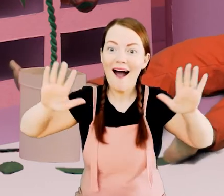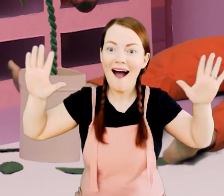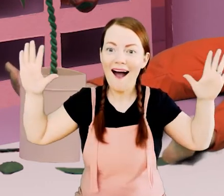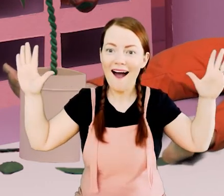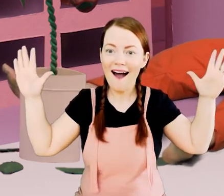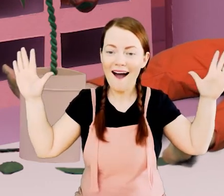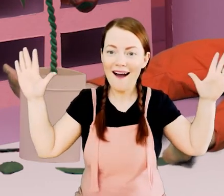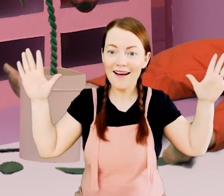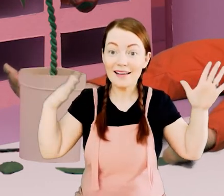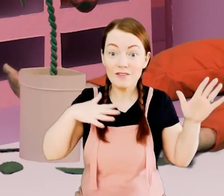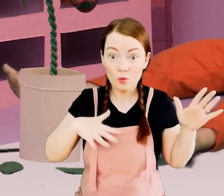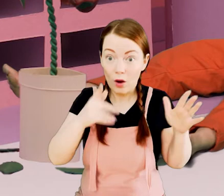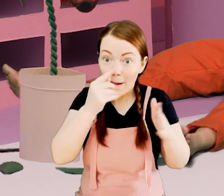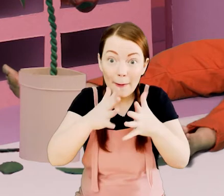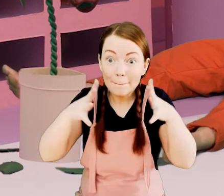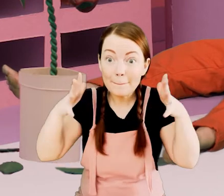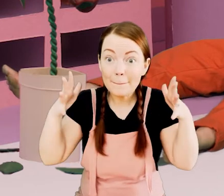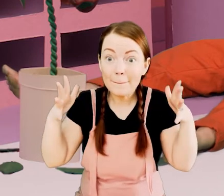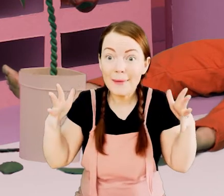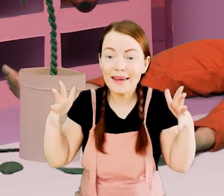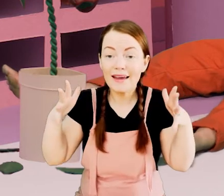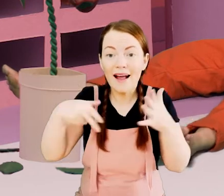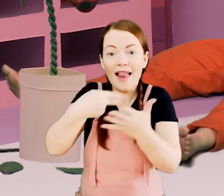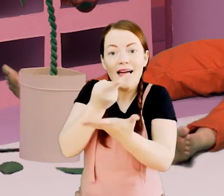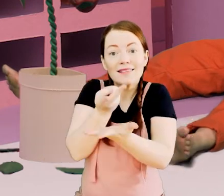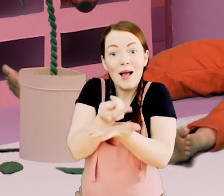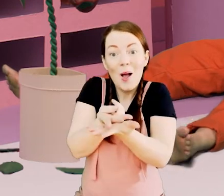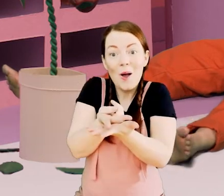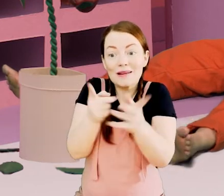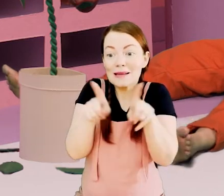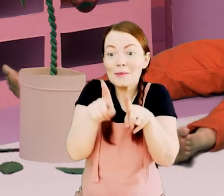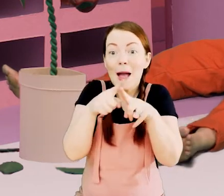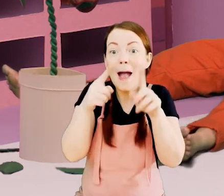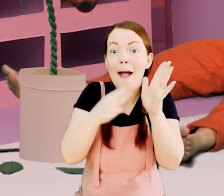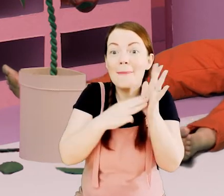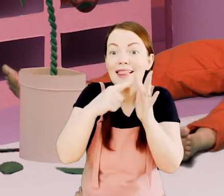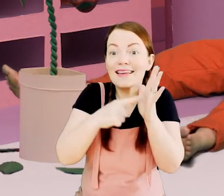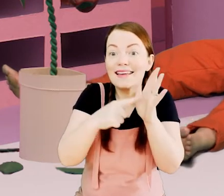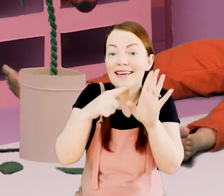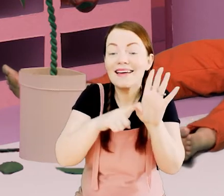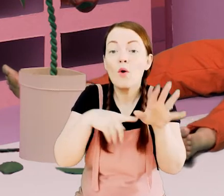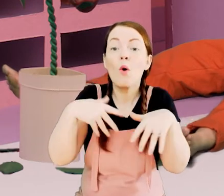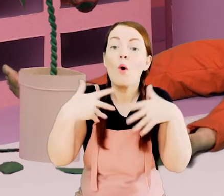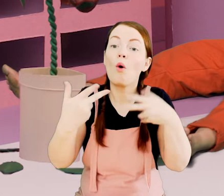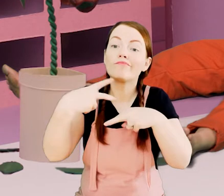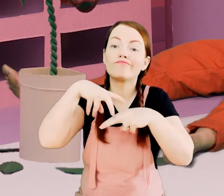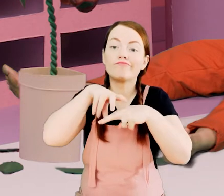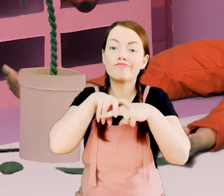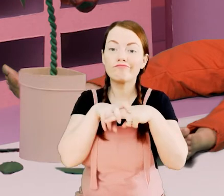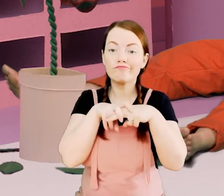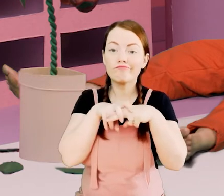If you want to you can make a big star shape lying back on the floor like Emily, or relaxing back into your chair.